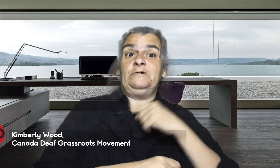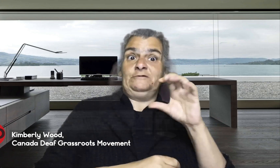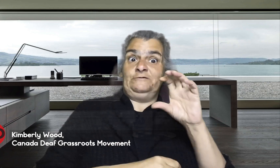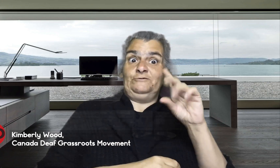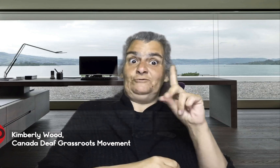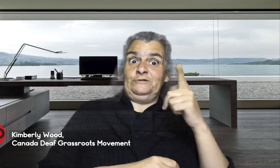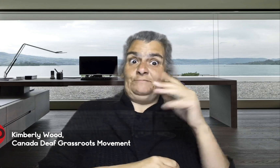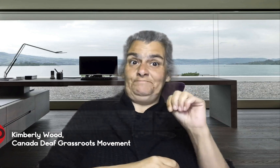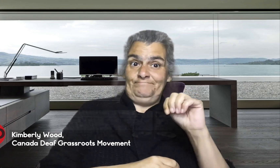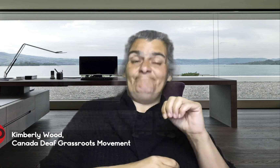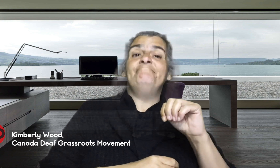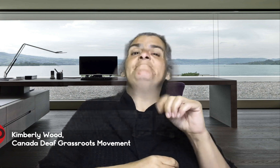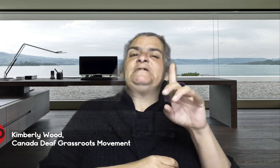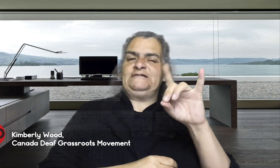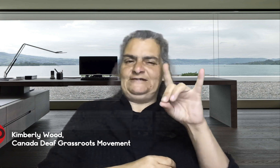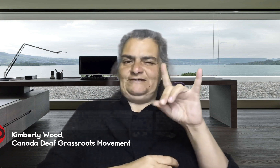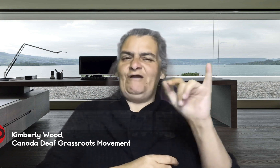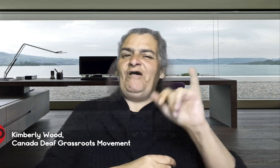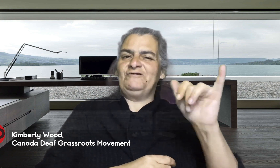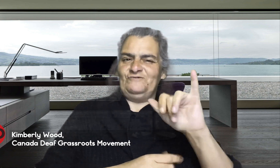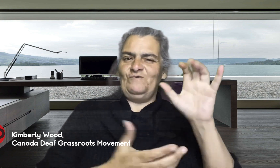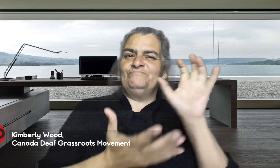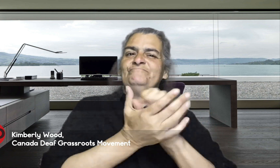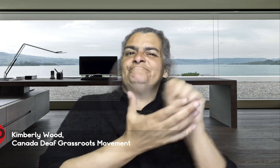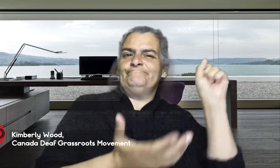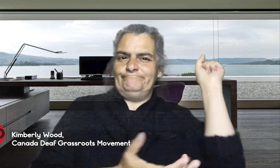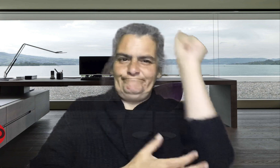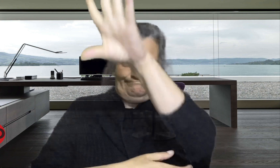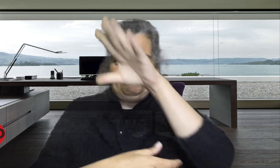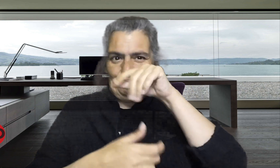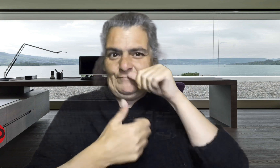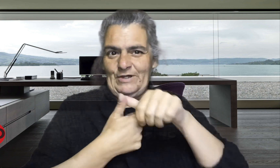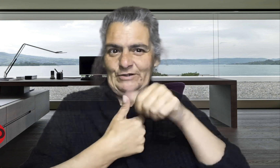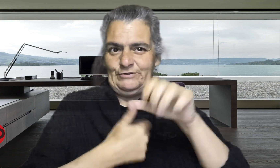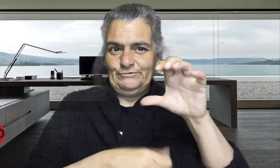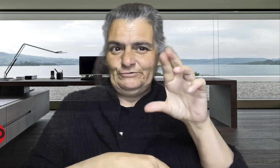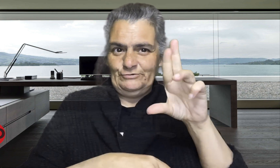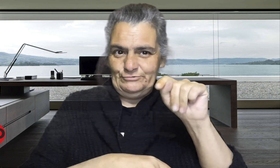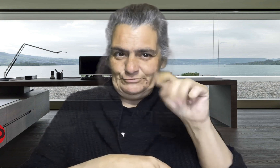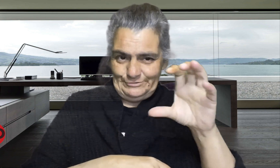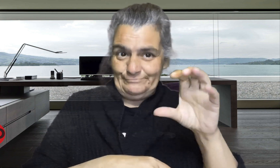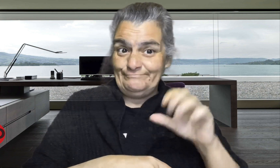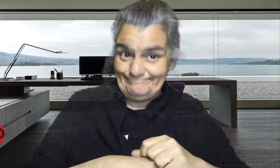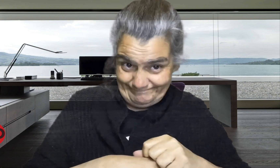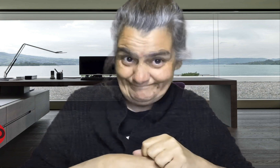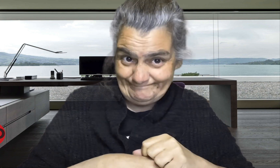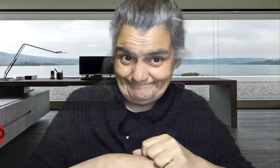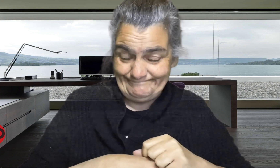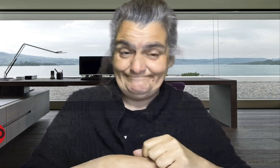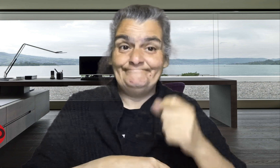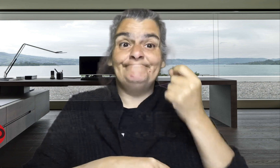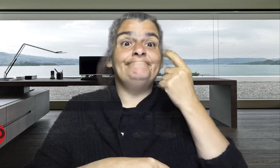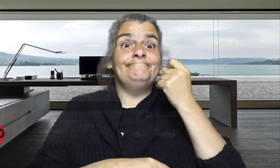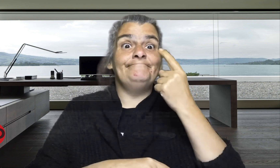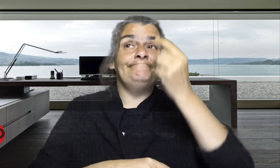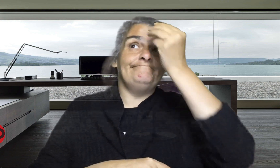We, CDGM also sent a letter to CRTC indicating that we support